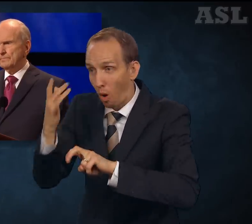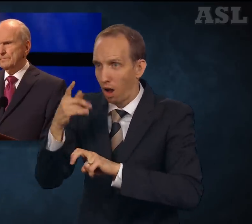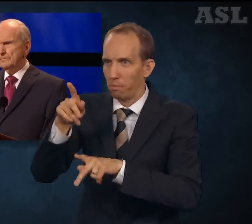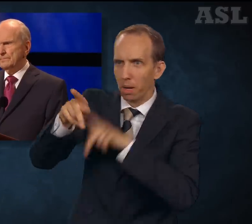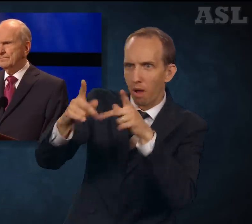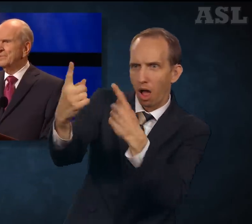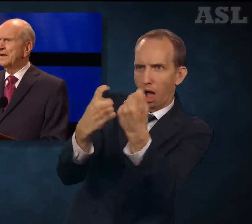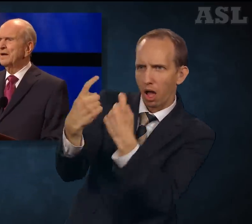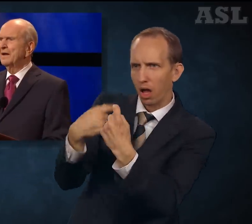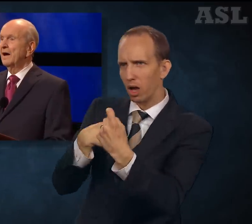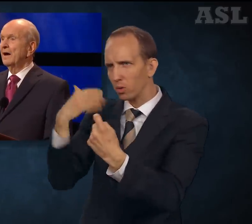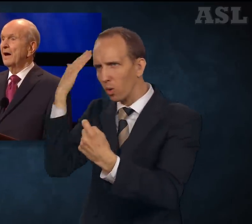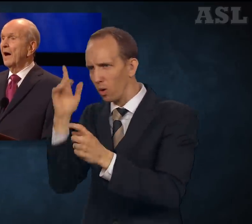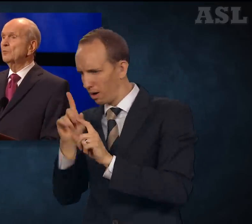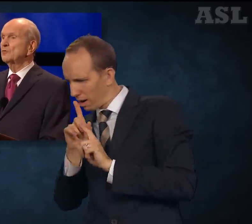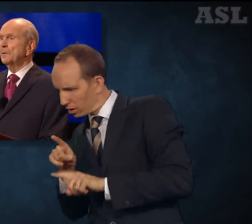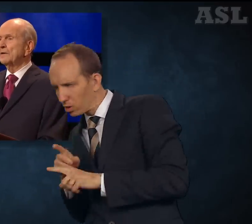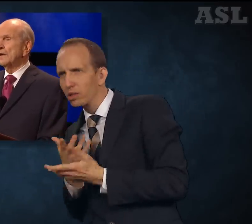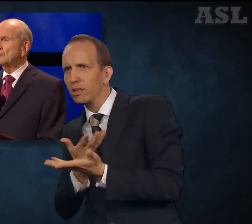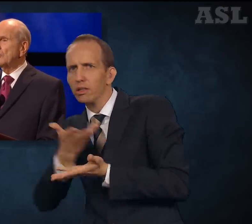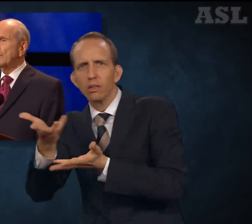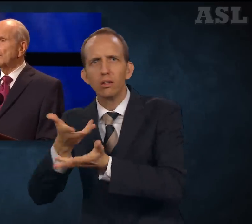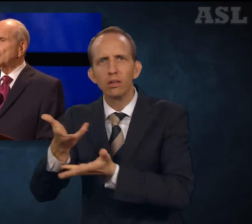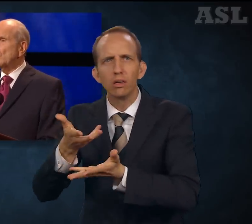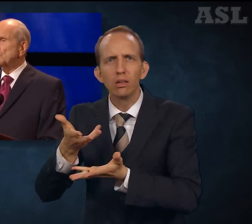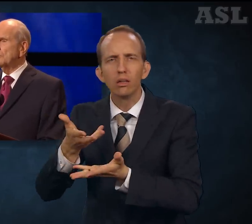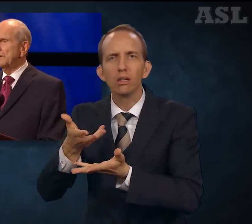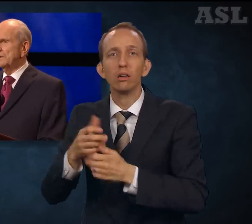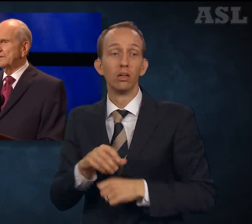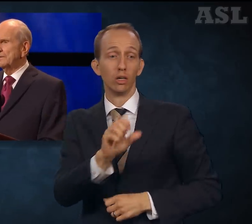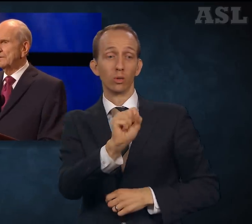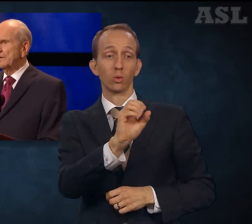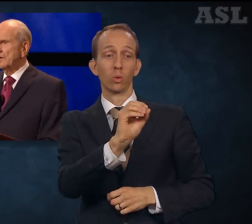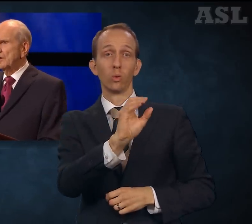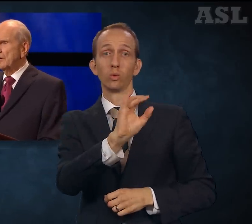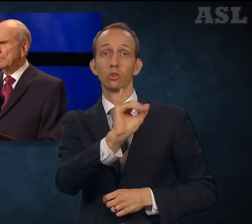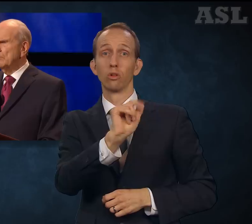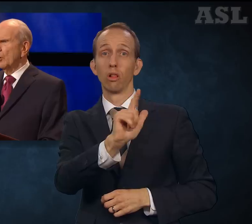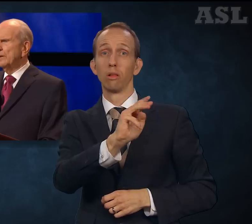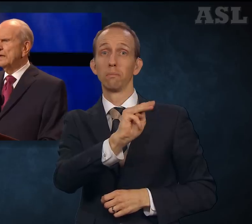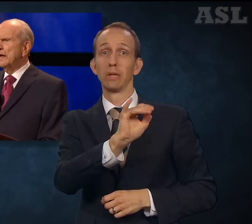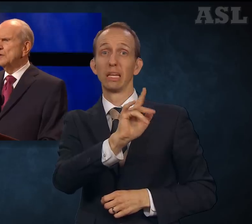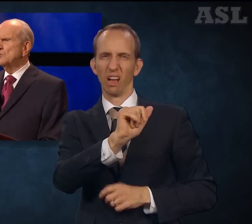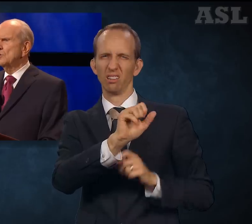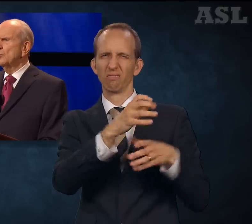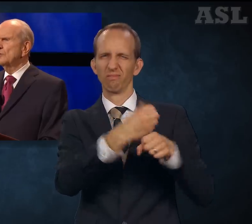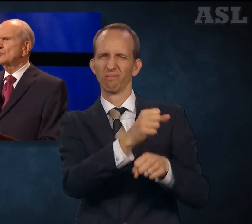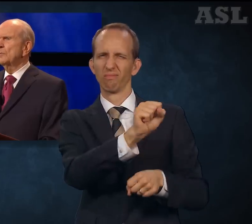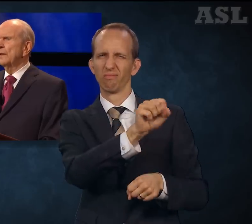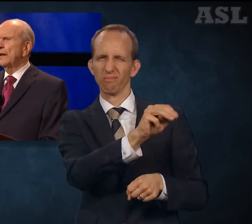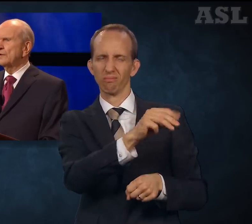ME.